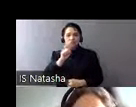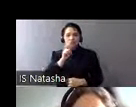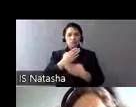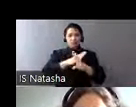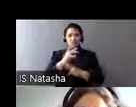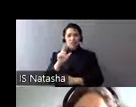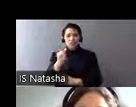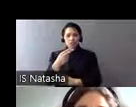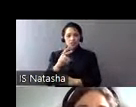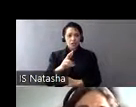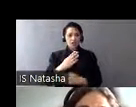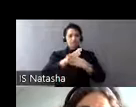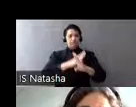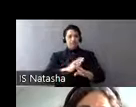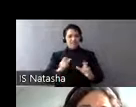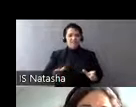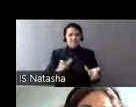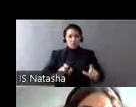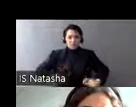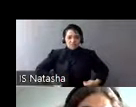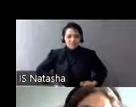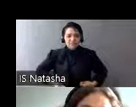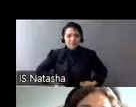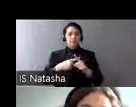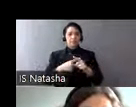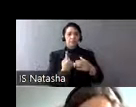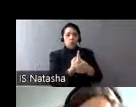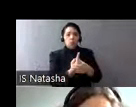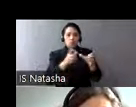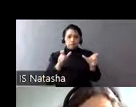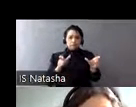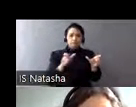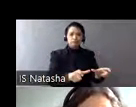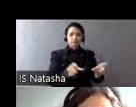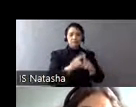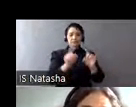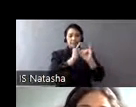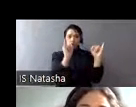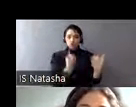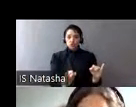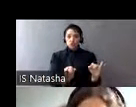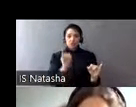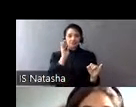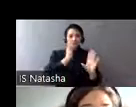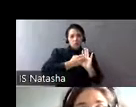abuse, isolation, psychiatric practices in psychiatric hospitals, for example, but also